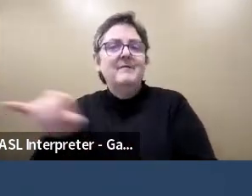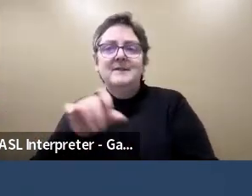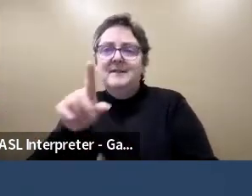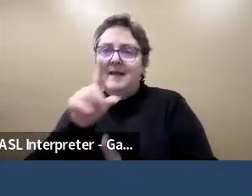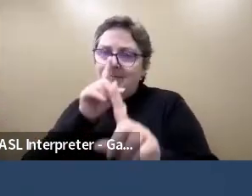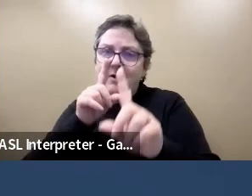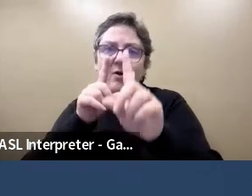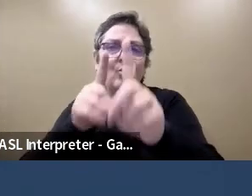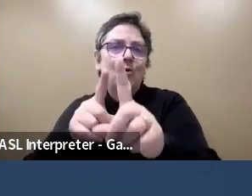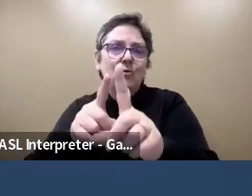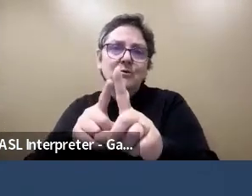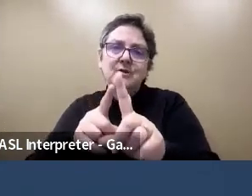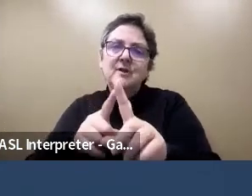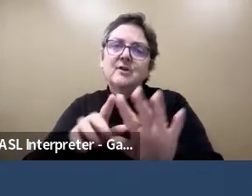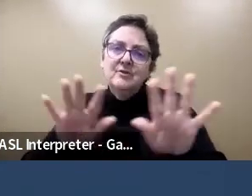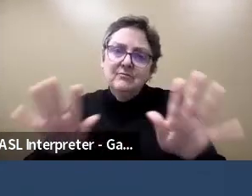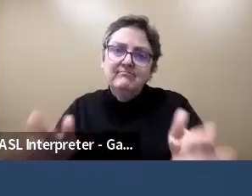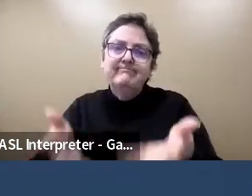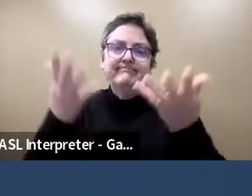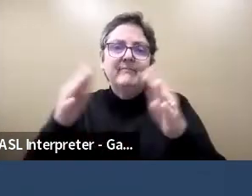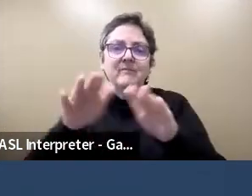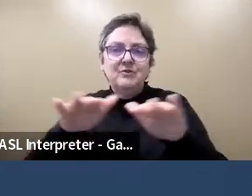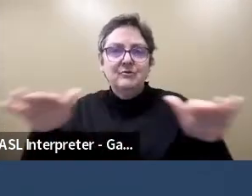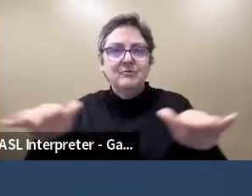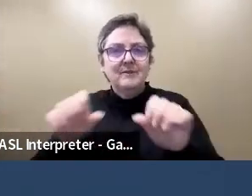to ensure that all children are reading. Thank you very much.